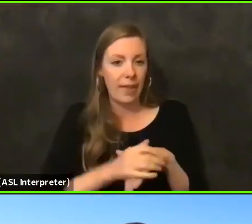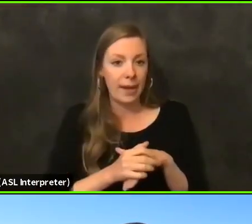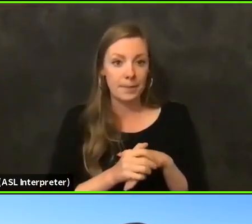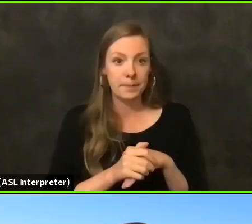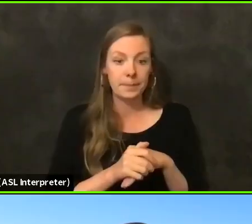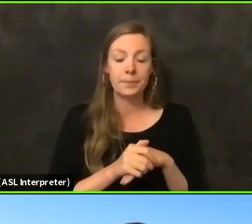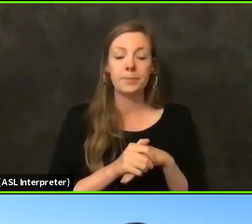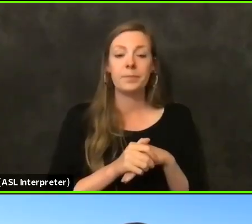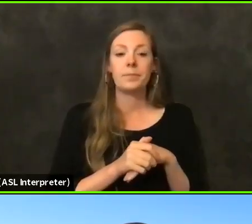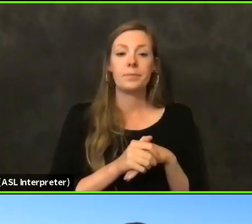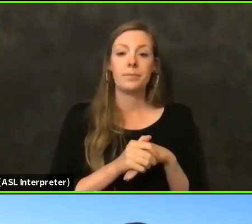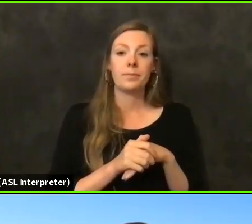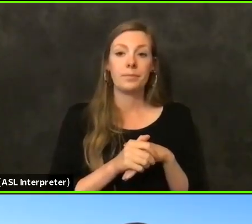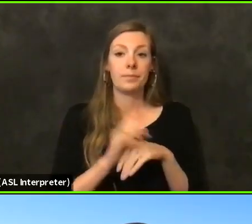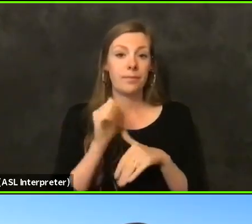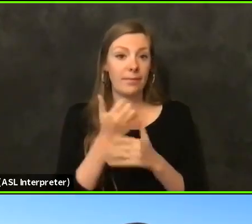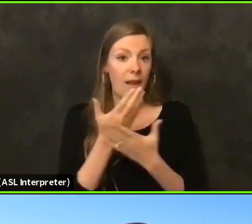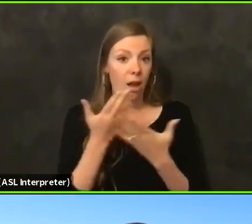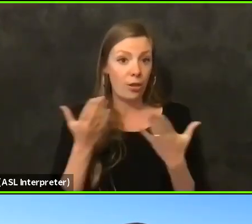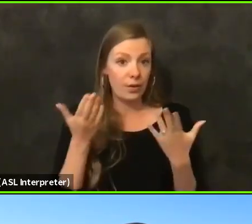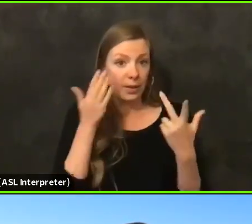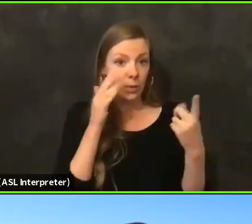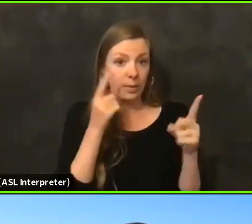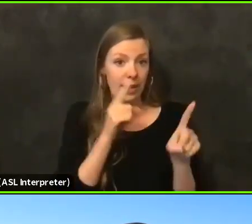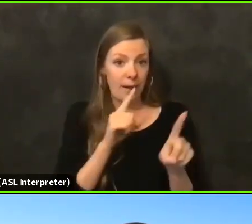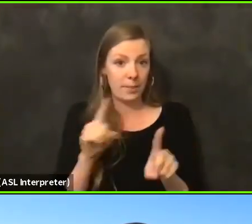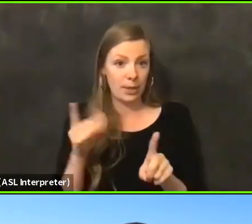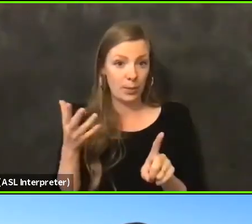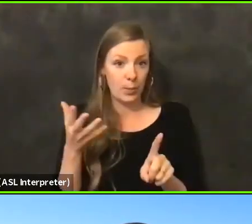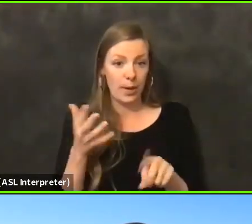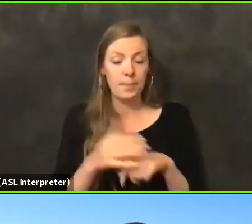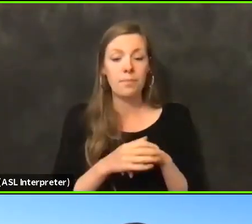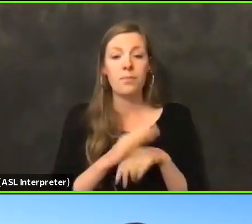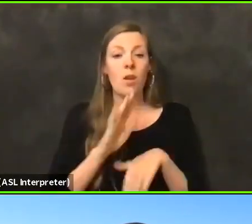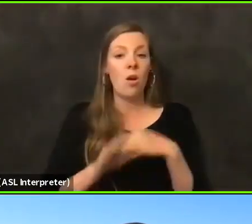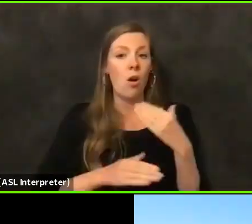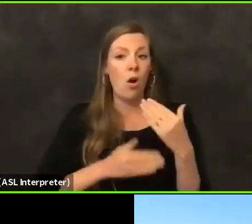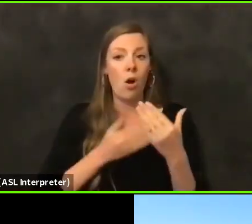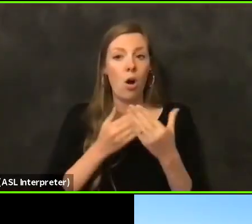The other thing that will be happening is that all of the providers in California